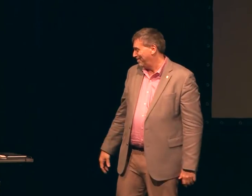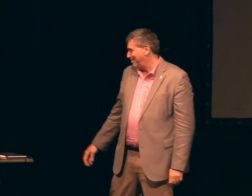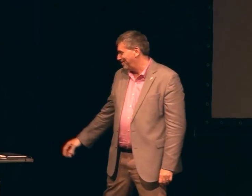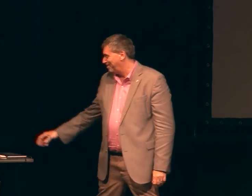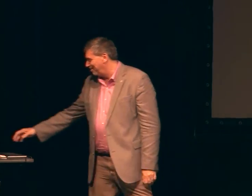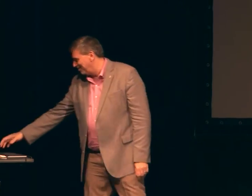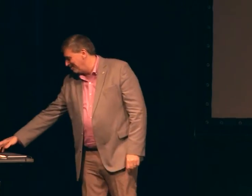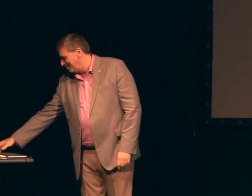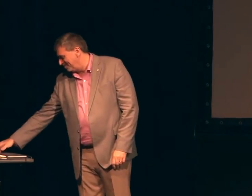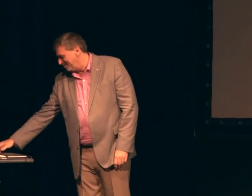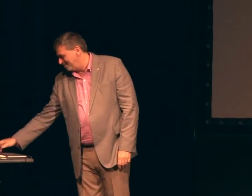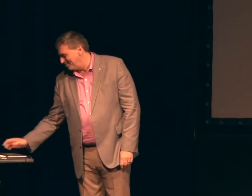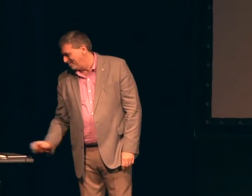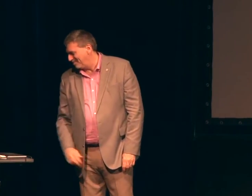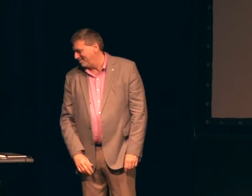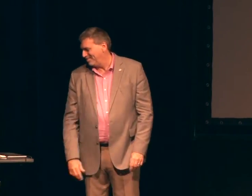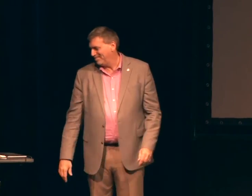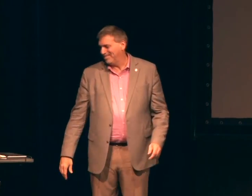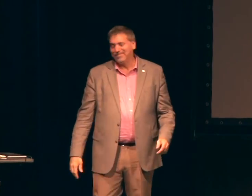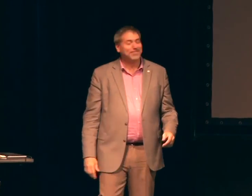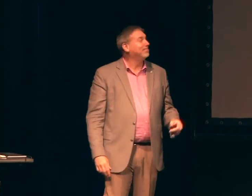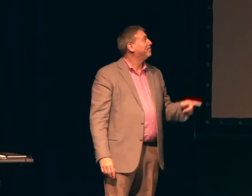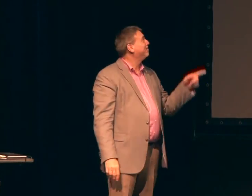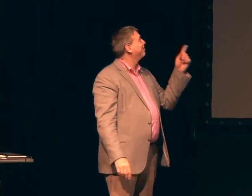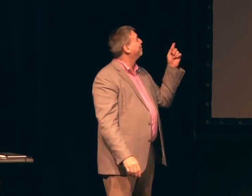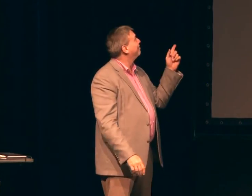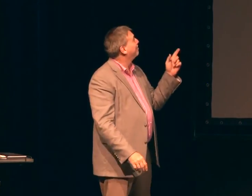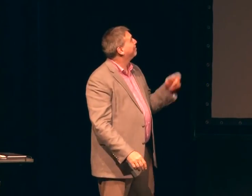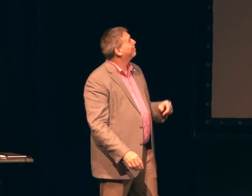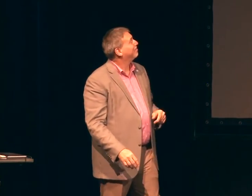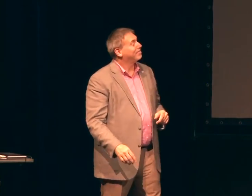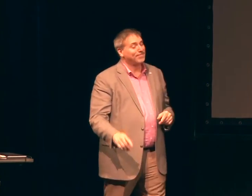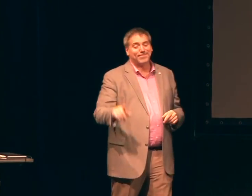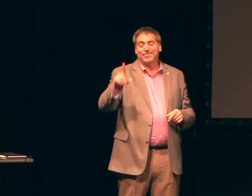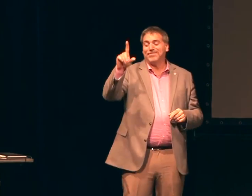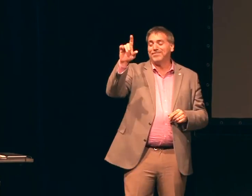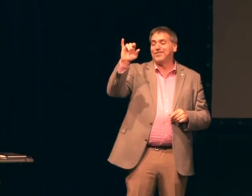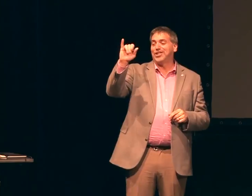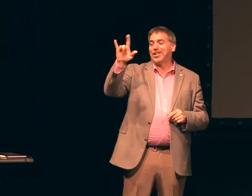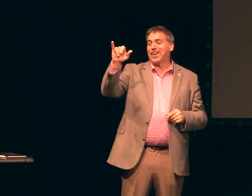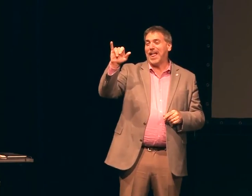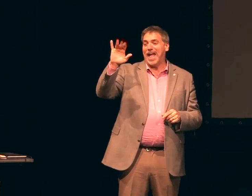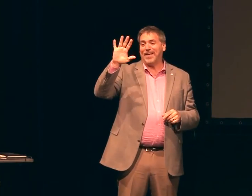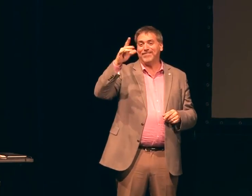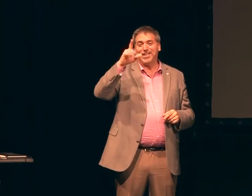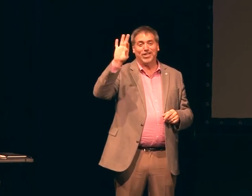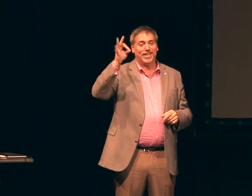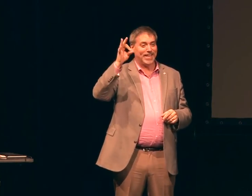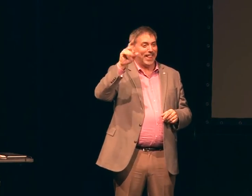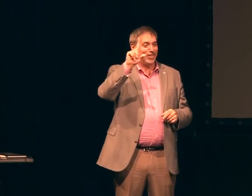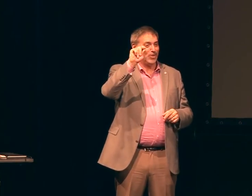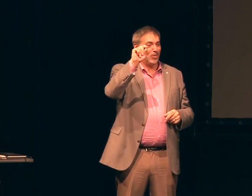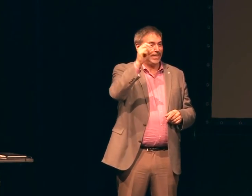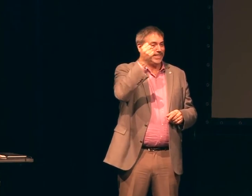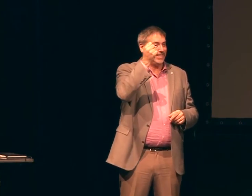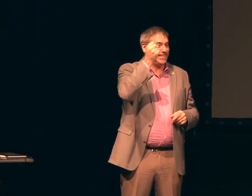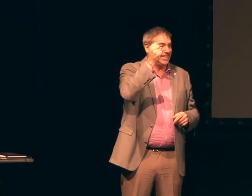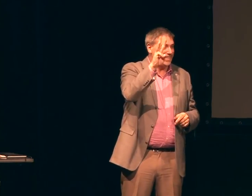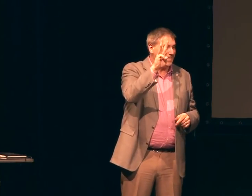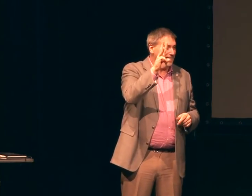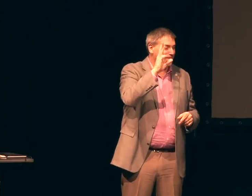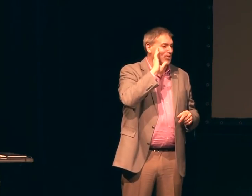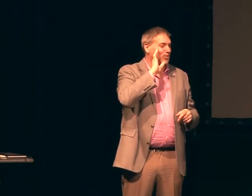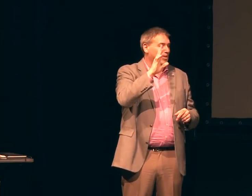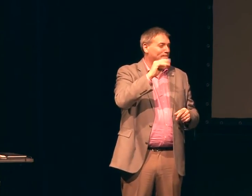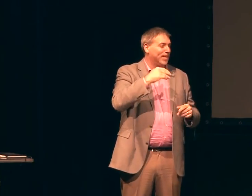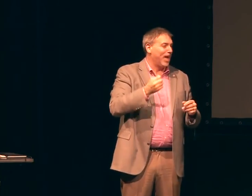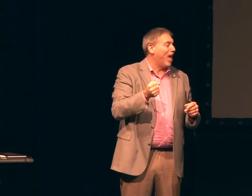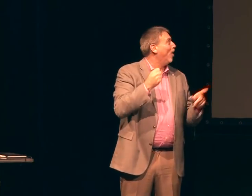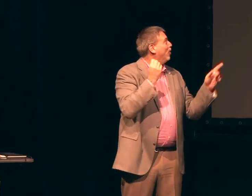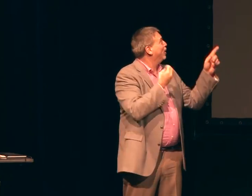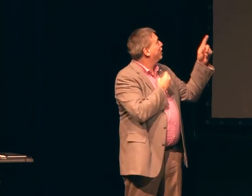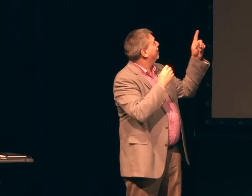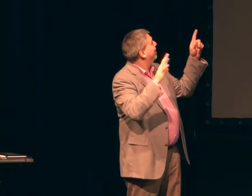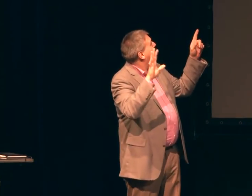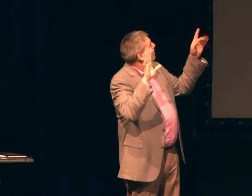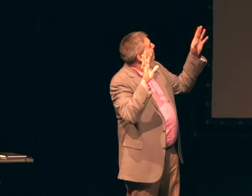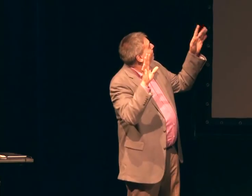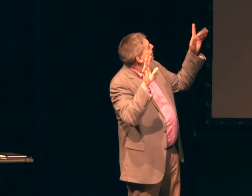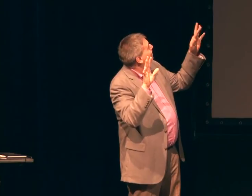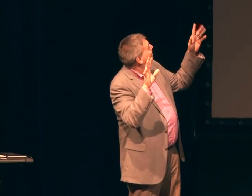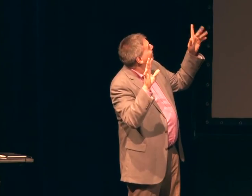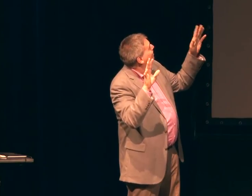of them will. And in July of 2016, we will have